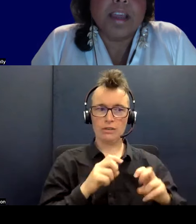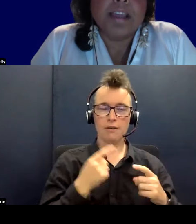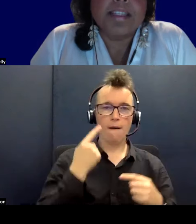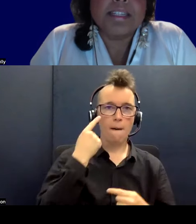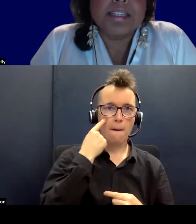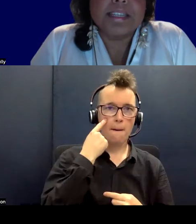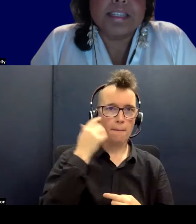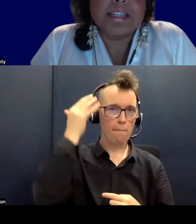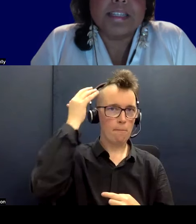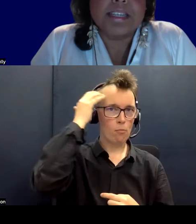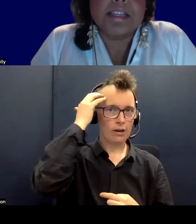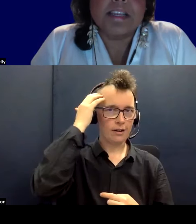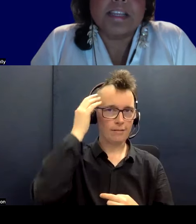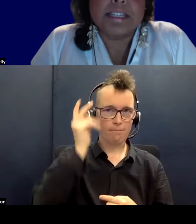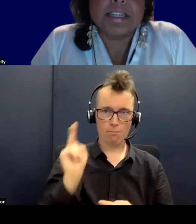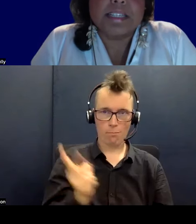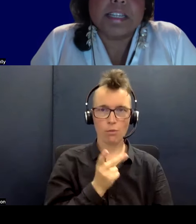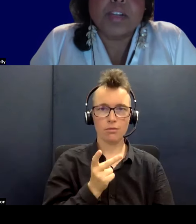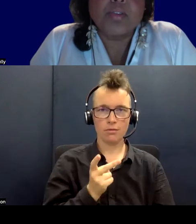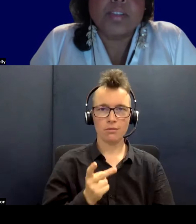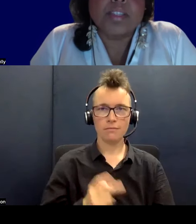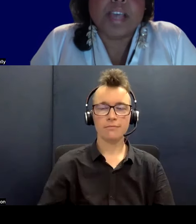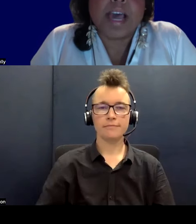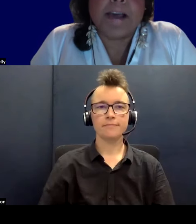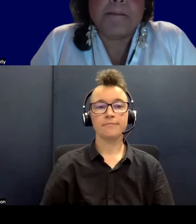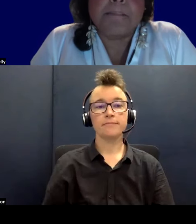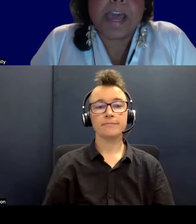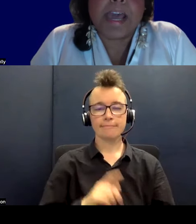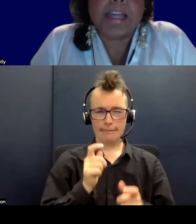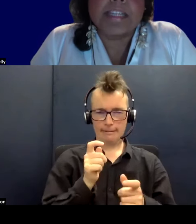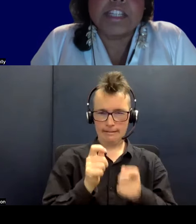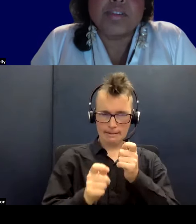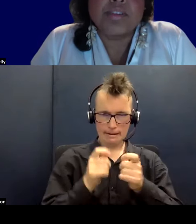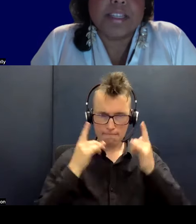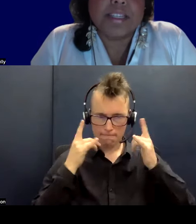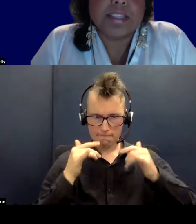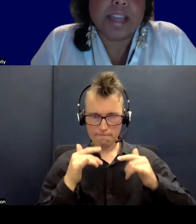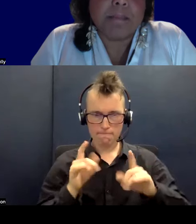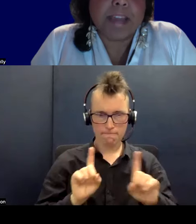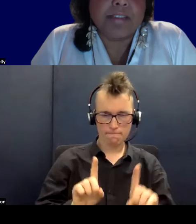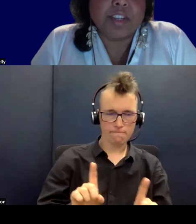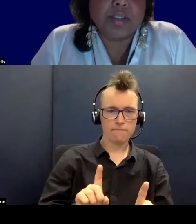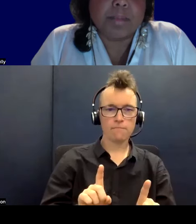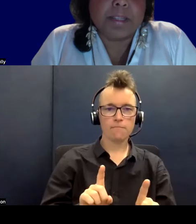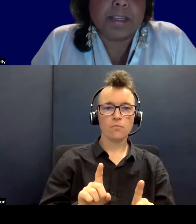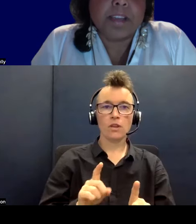The testing conducting conducted looks at additional factors that impact visual ability.